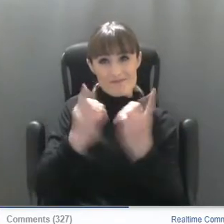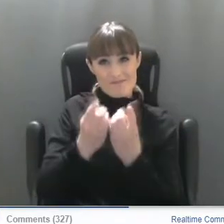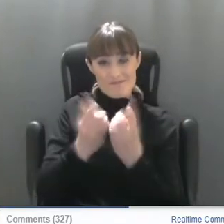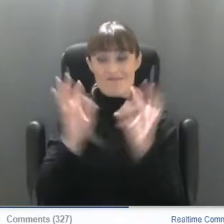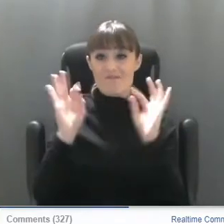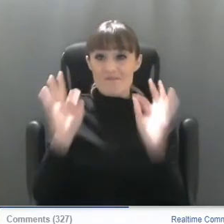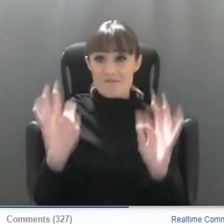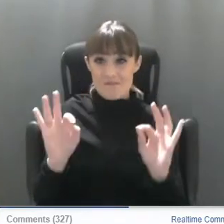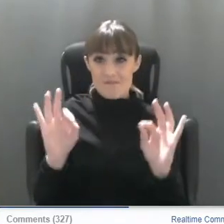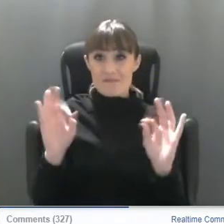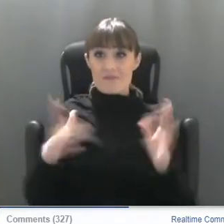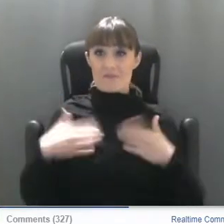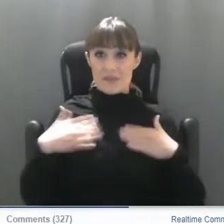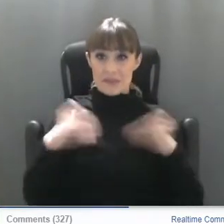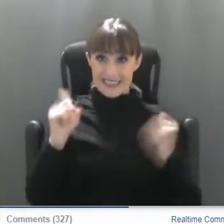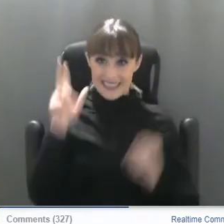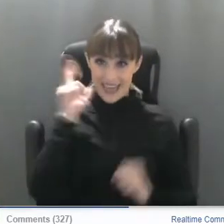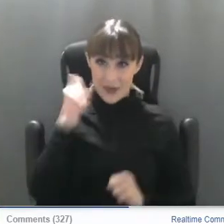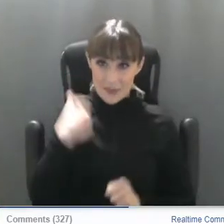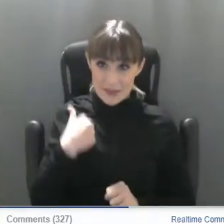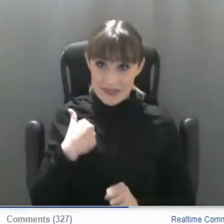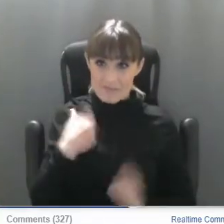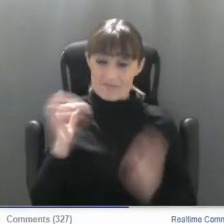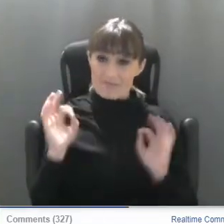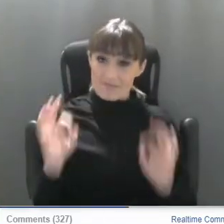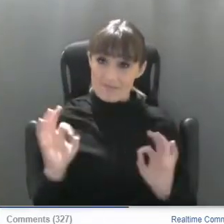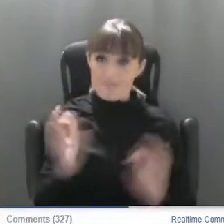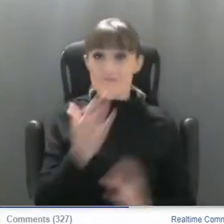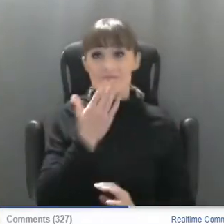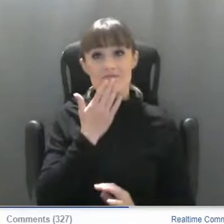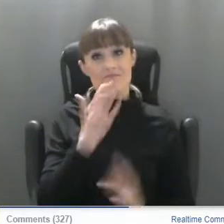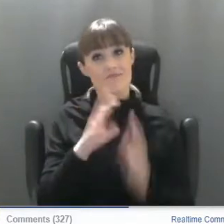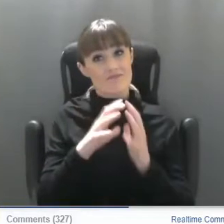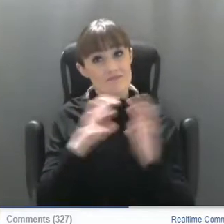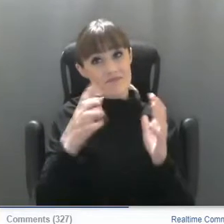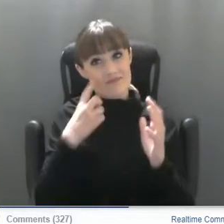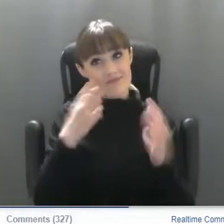Thank you so much for tuning in. And Nancy- opening day was really terrific,